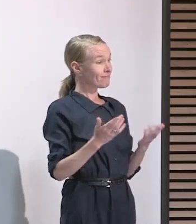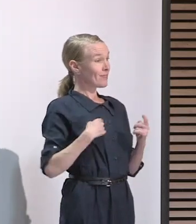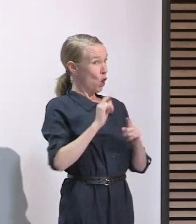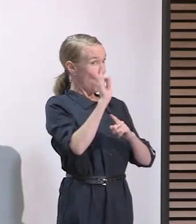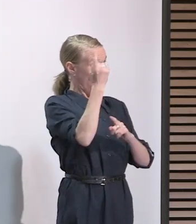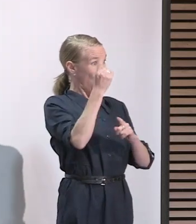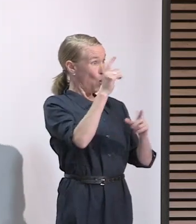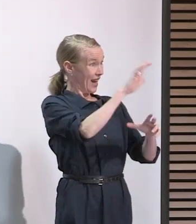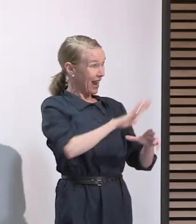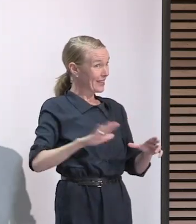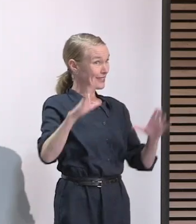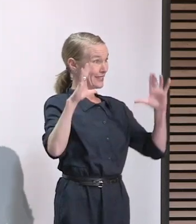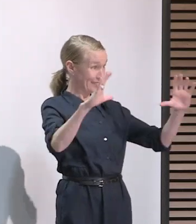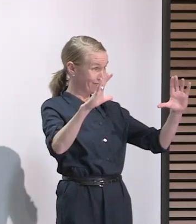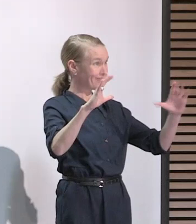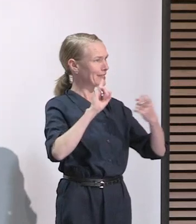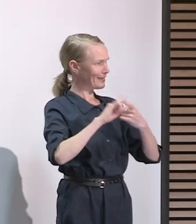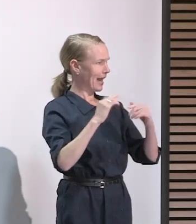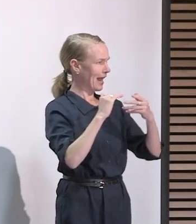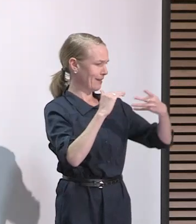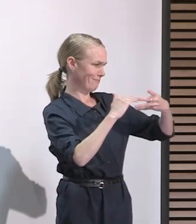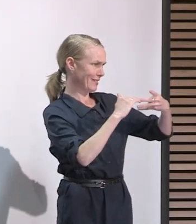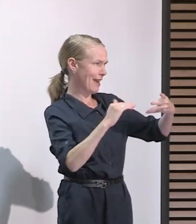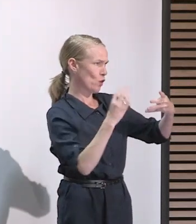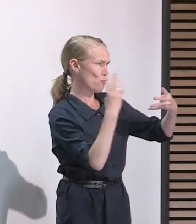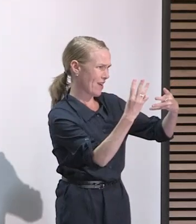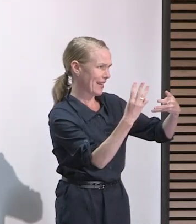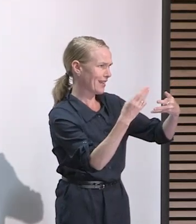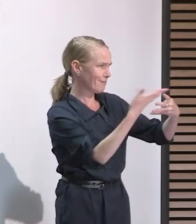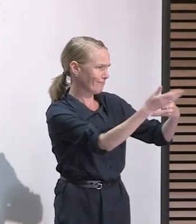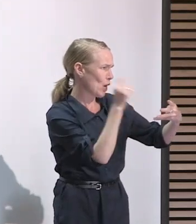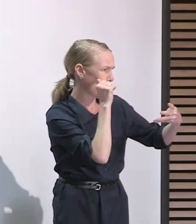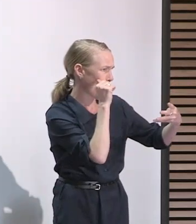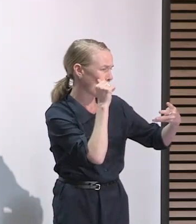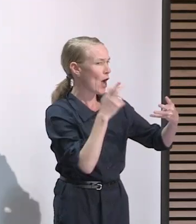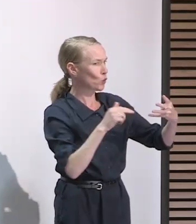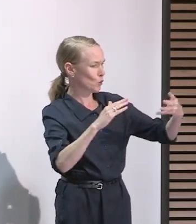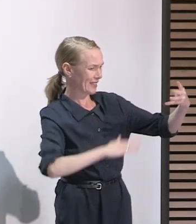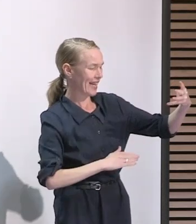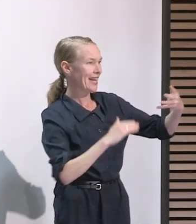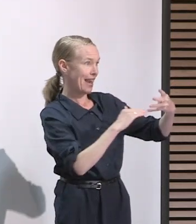community organisations and those will be on the way. A word on travel exemptions. As